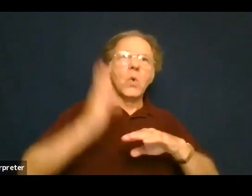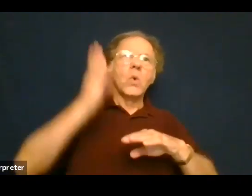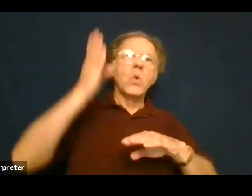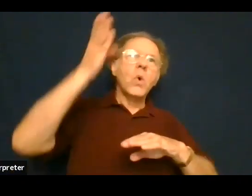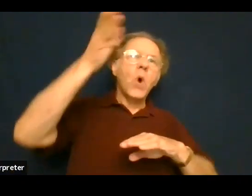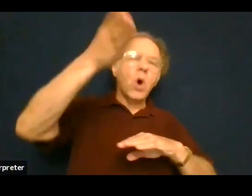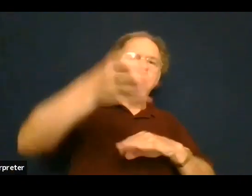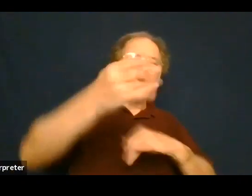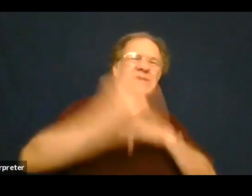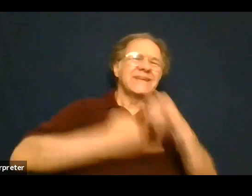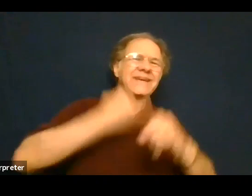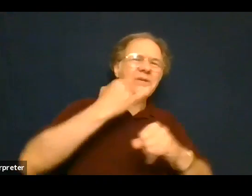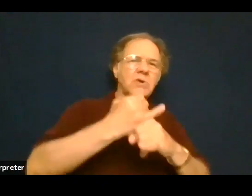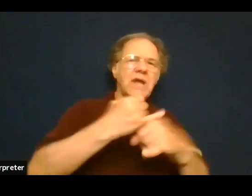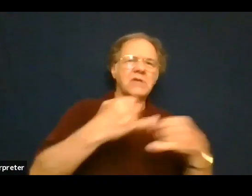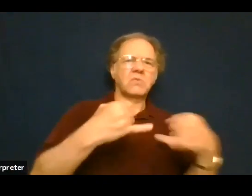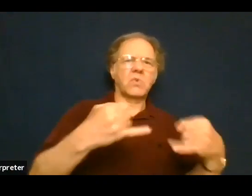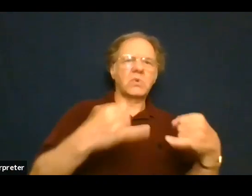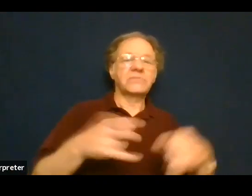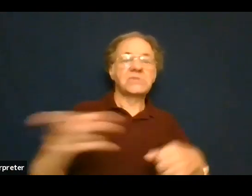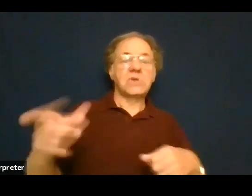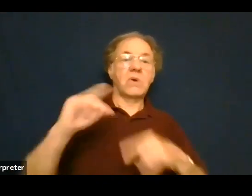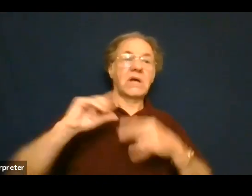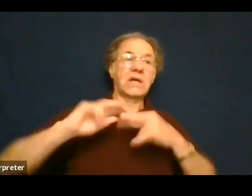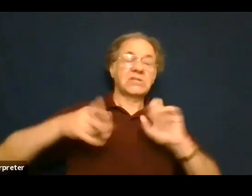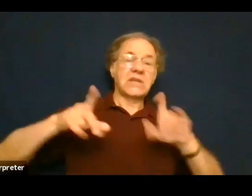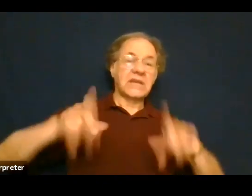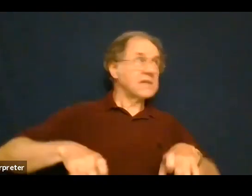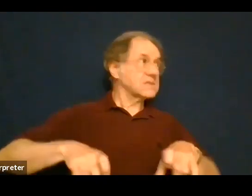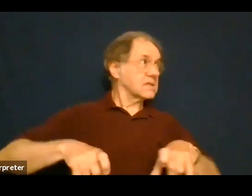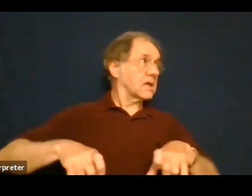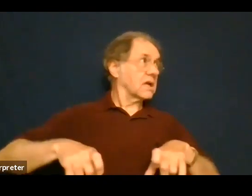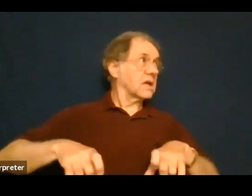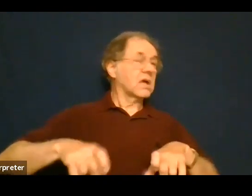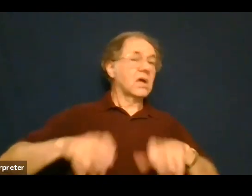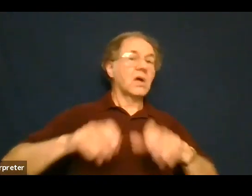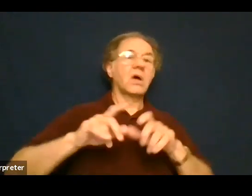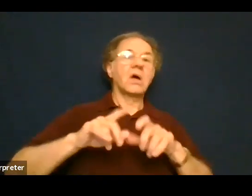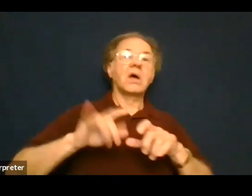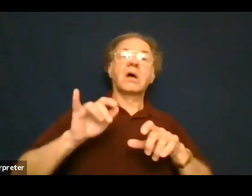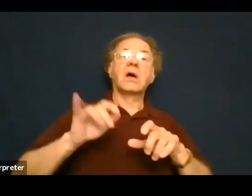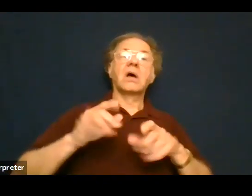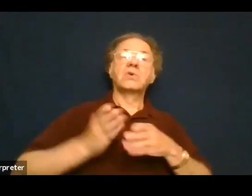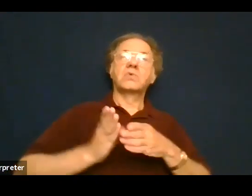So we have the genetic testing as a problem with handing information across international borders.